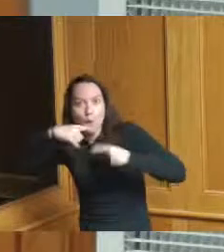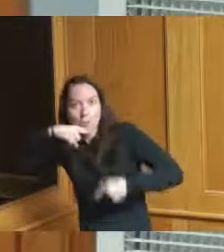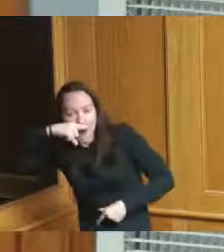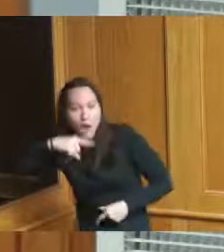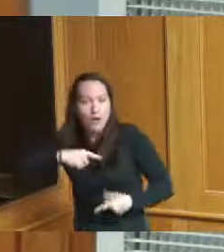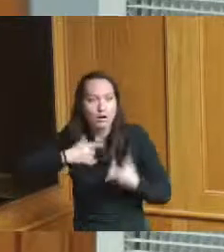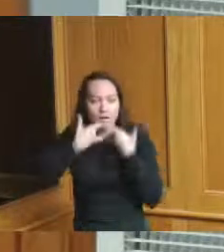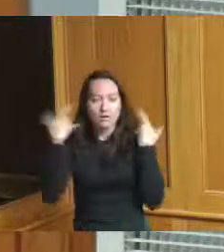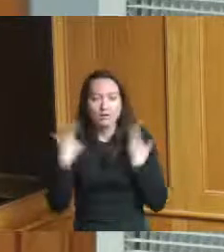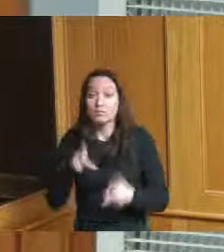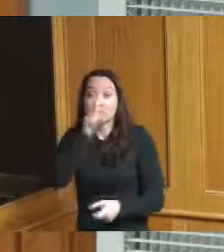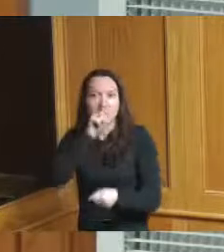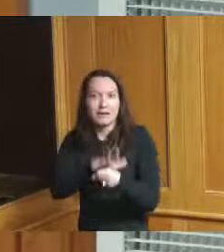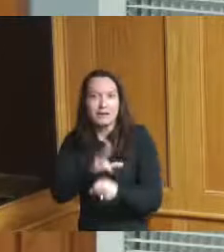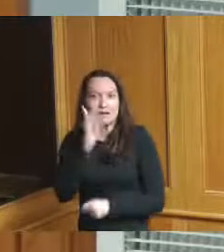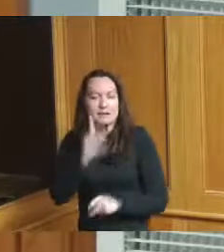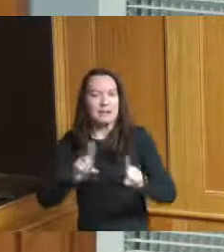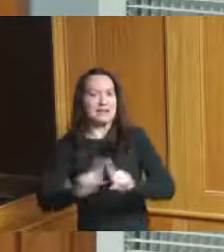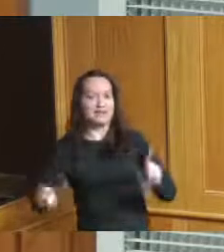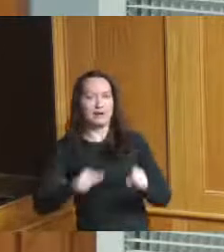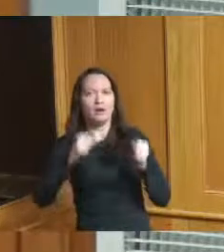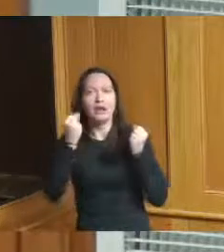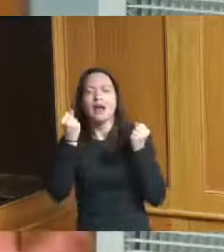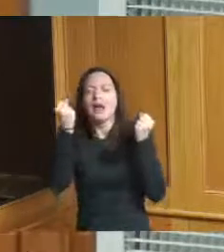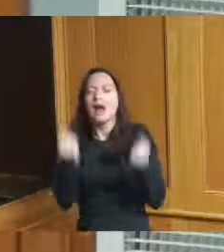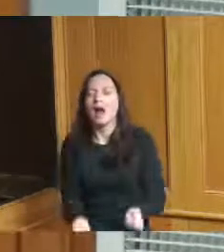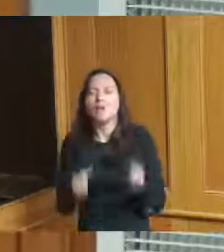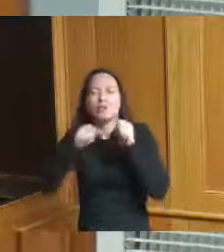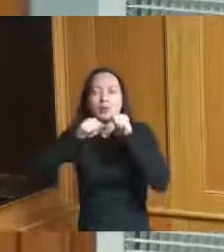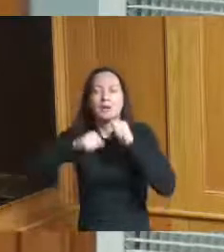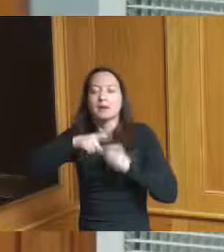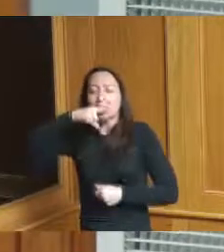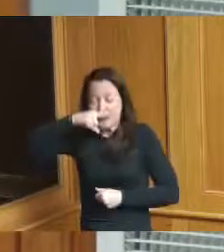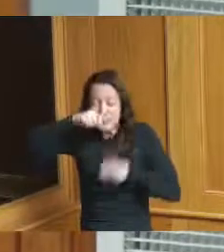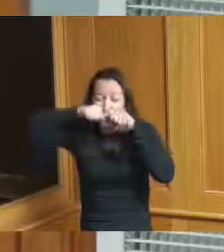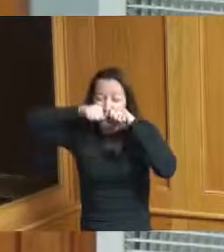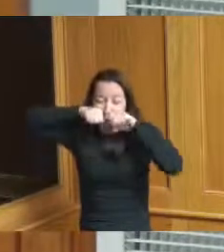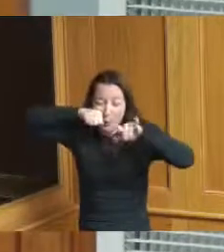guarantee you would see a difference in the amount of particulate that I'm spraying into the air same